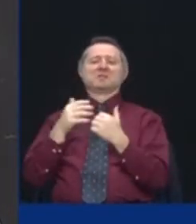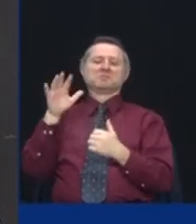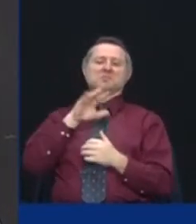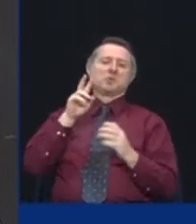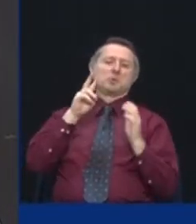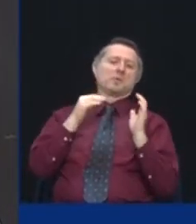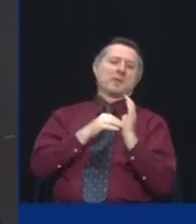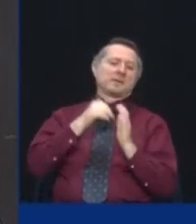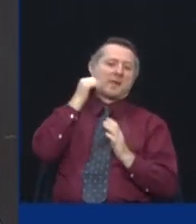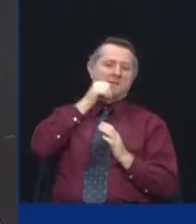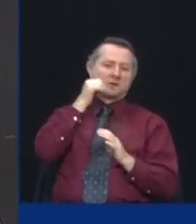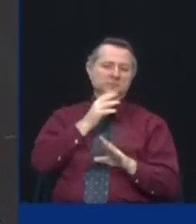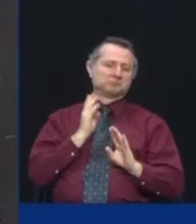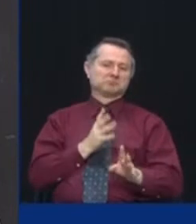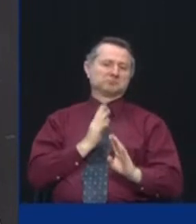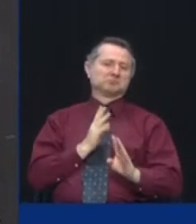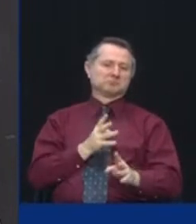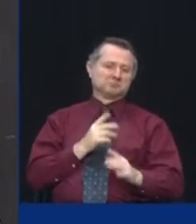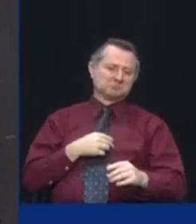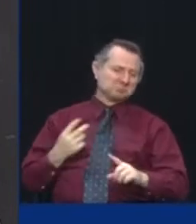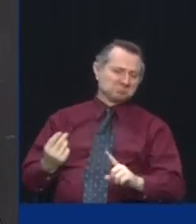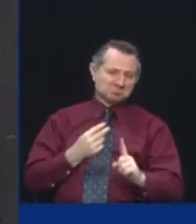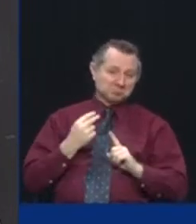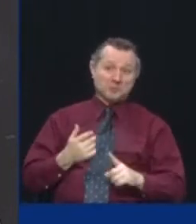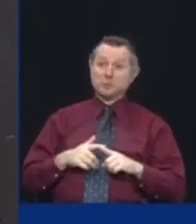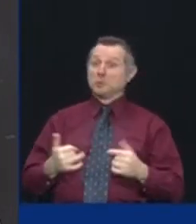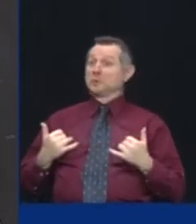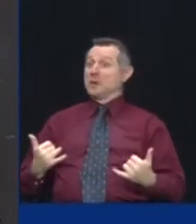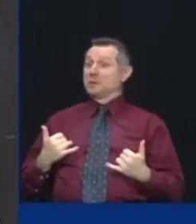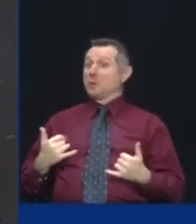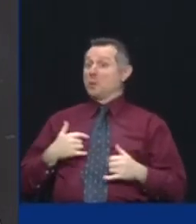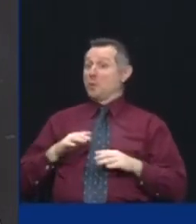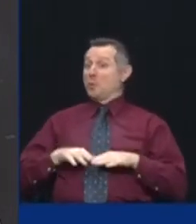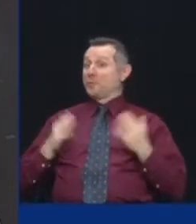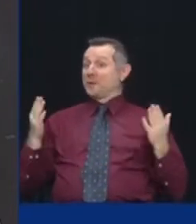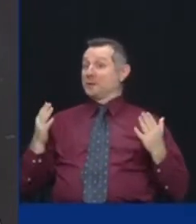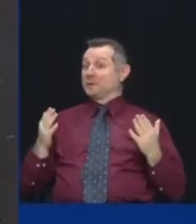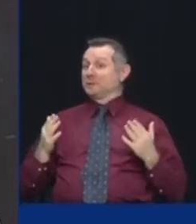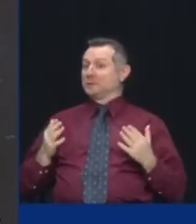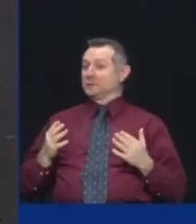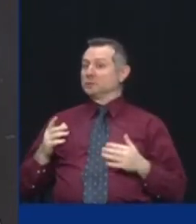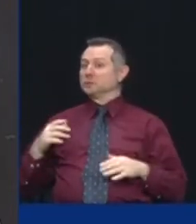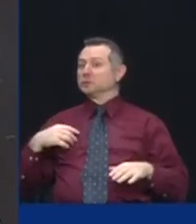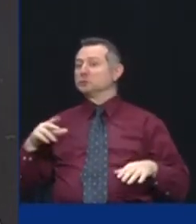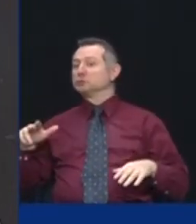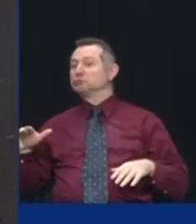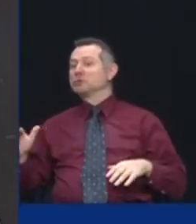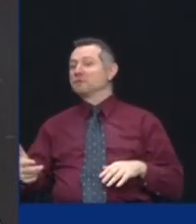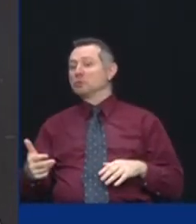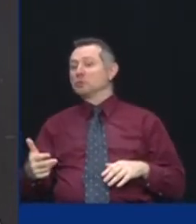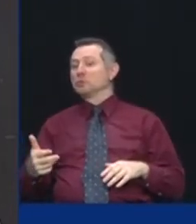AND ALL THINGS RELATED TO RECOVERY. WE ARE CURRENTLY VACCINATING APPROXIMATELY 2,000 INDIVIDUALS A DAY.